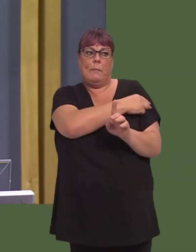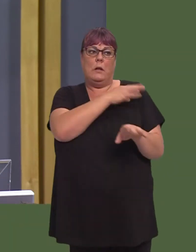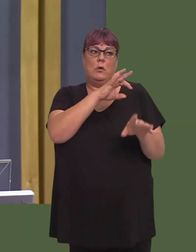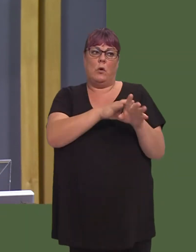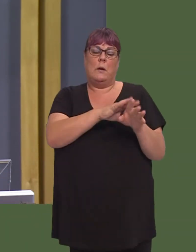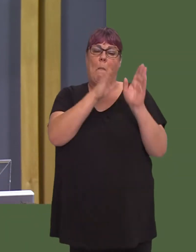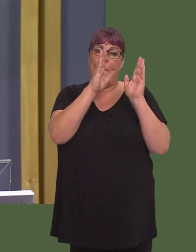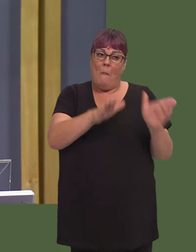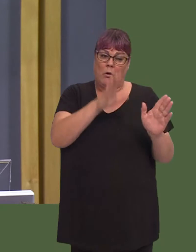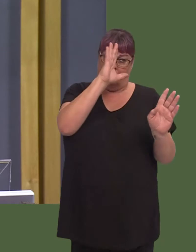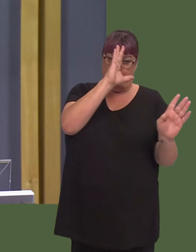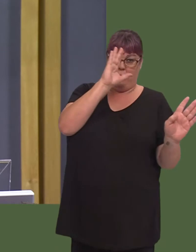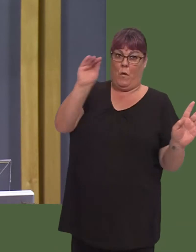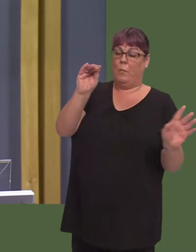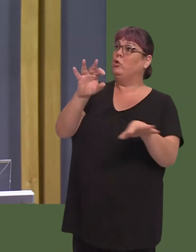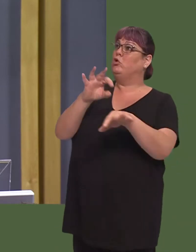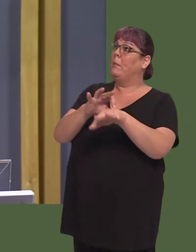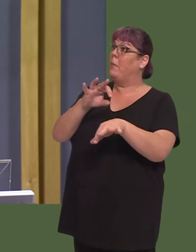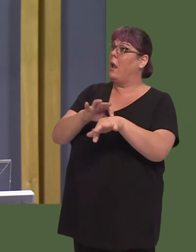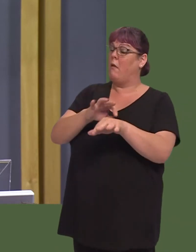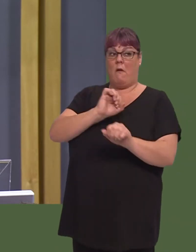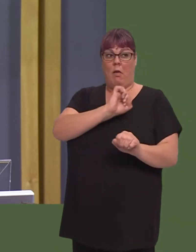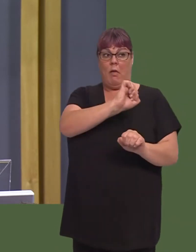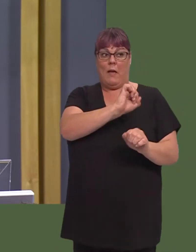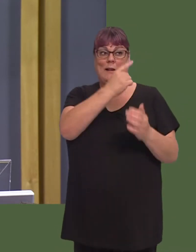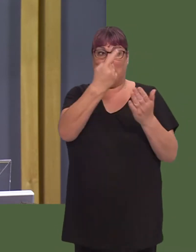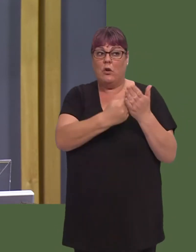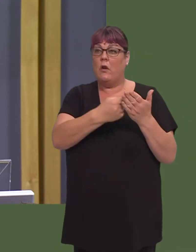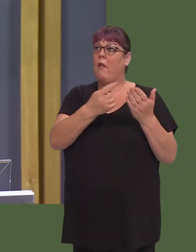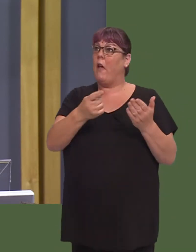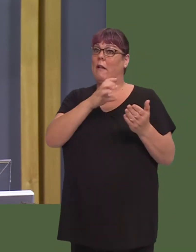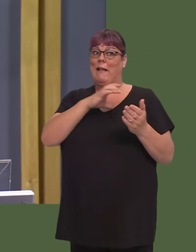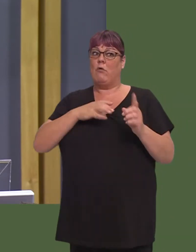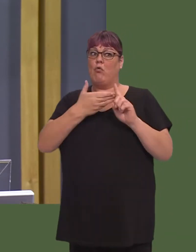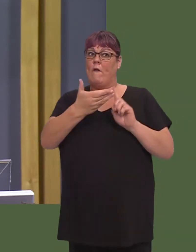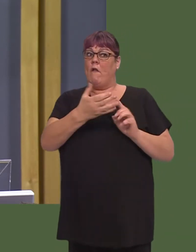a fyddai orau gan Lywodraeth Cymru yn y negodiadau ar Brexit? OAQ52648